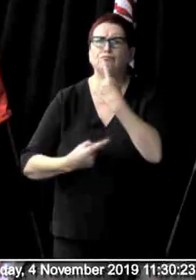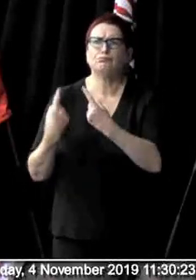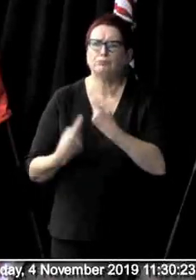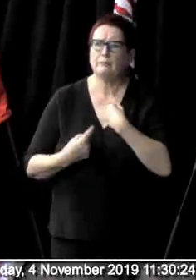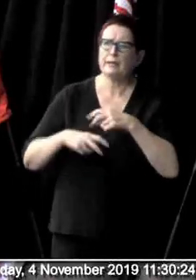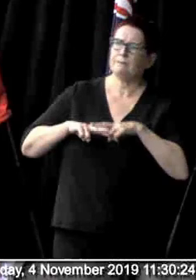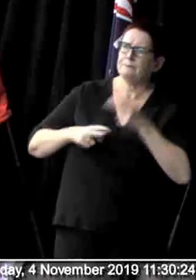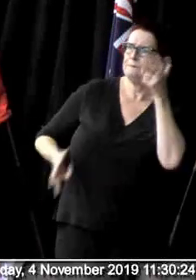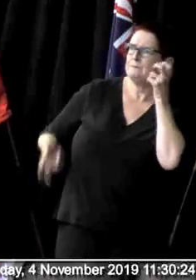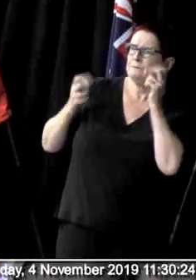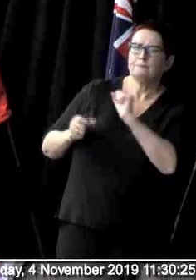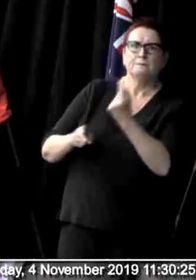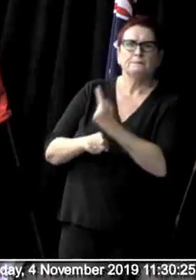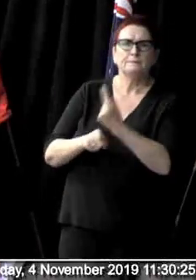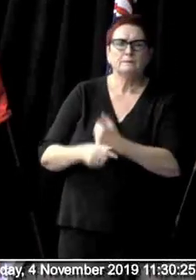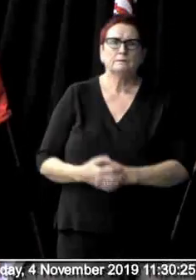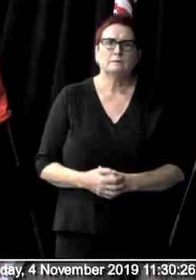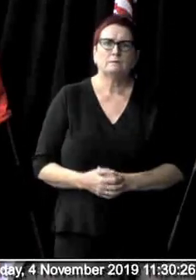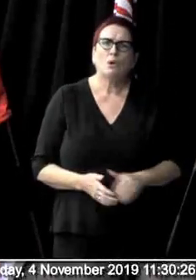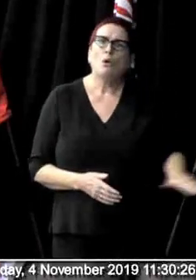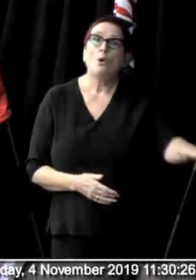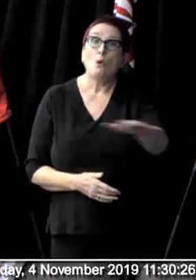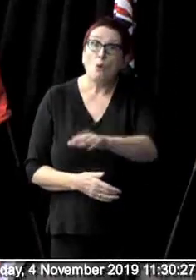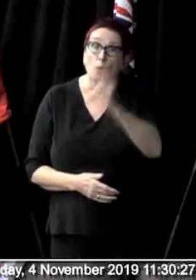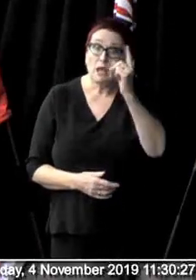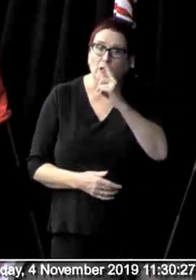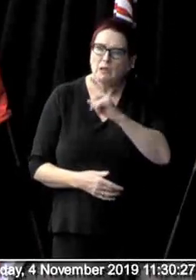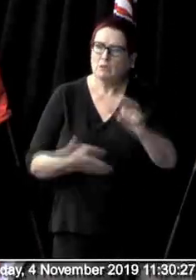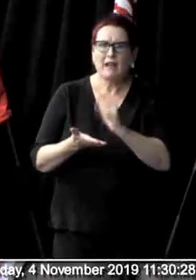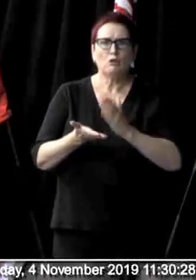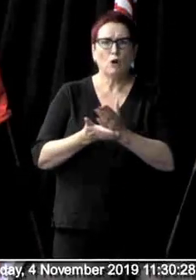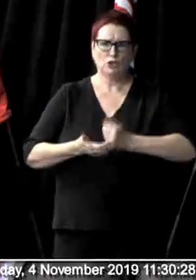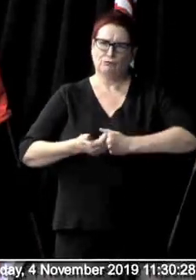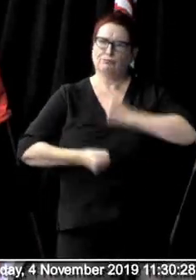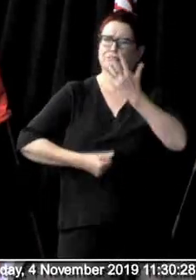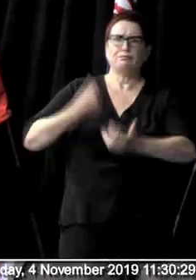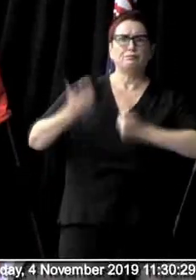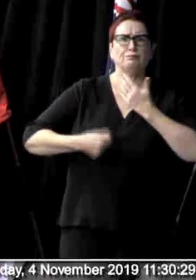We acknowledge that children and young persons have the right to express their views and have them taken seriously.